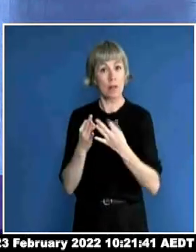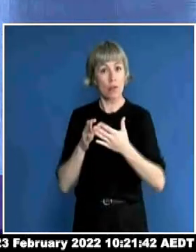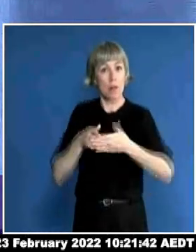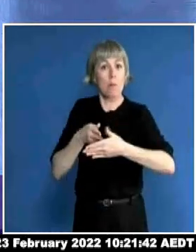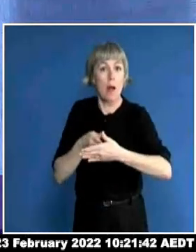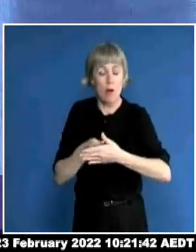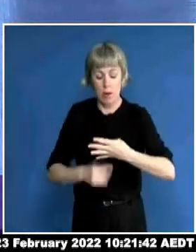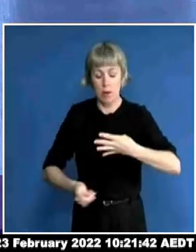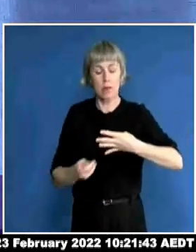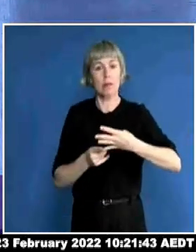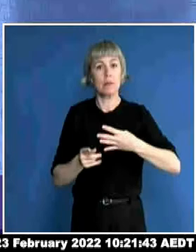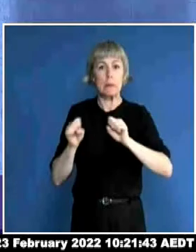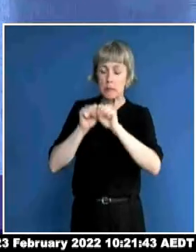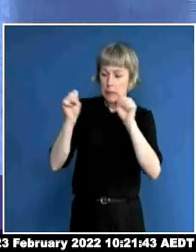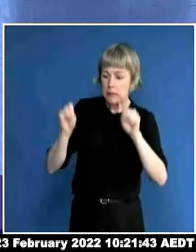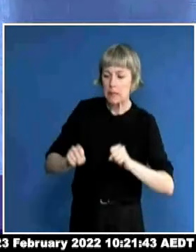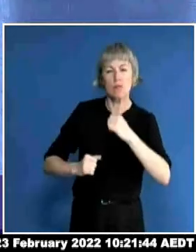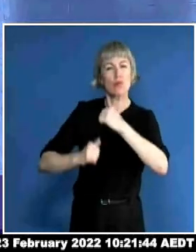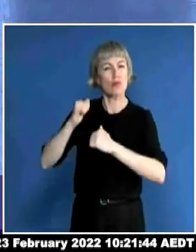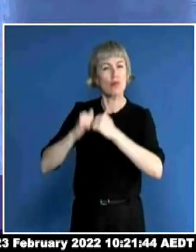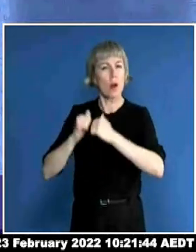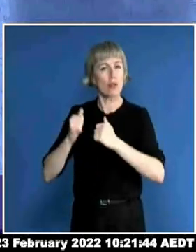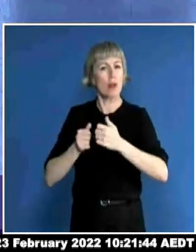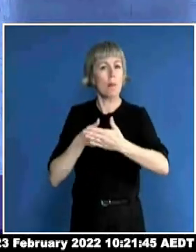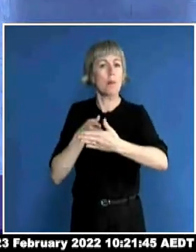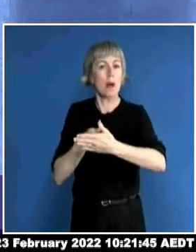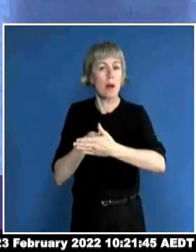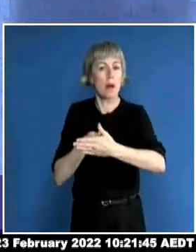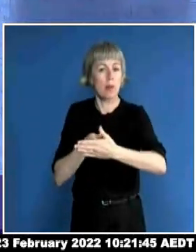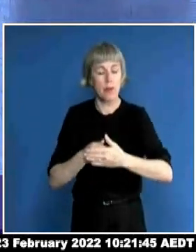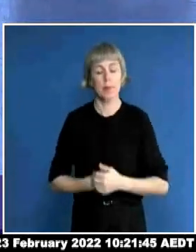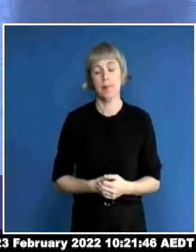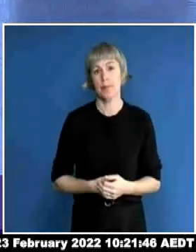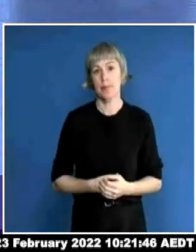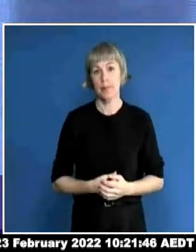The DES program should be one of the measures used to address these systemic